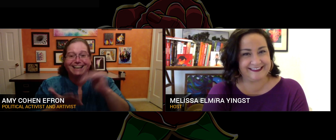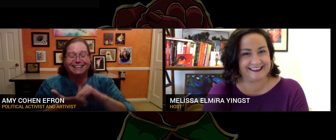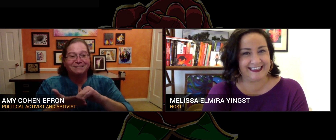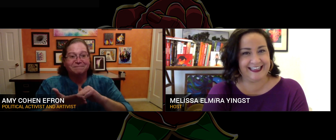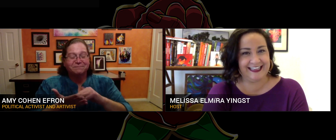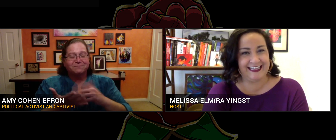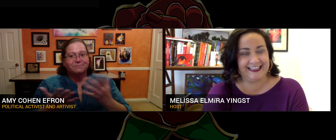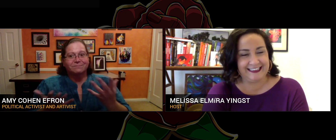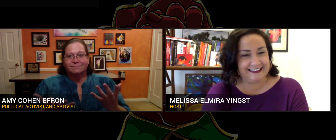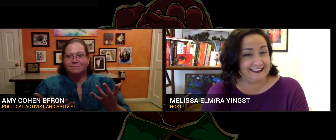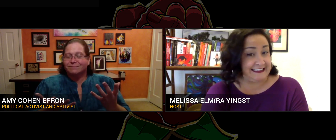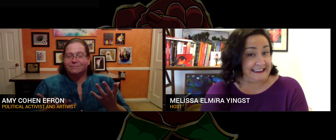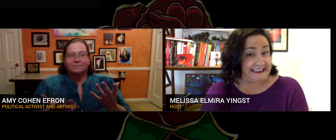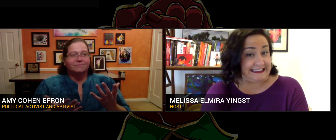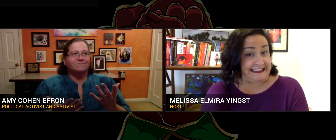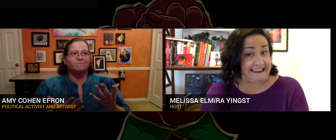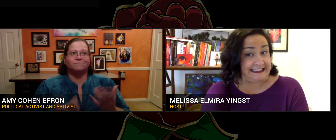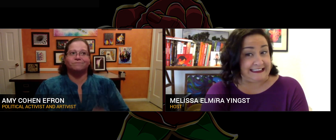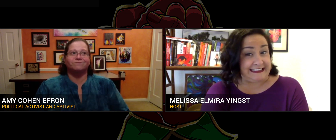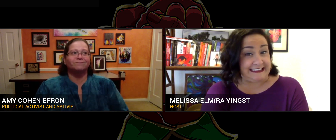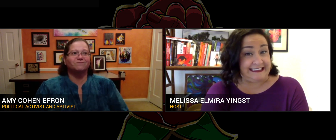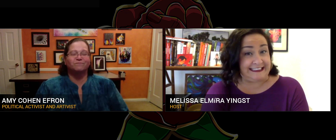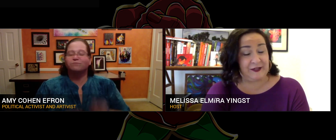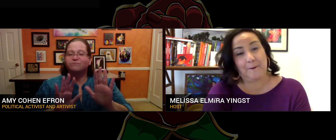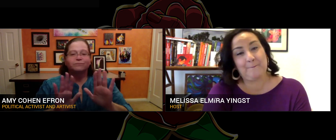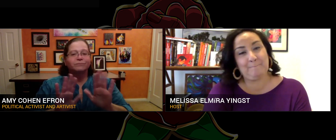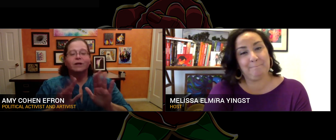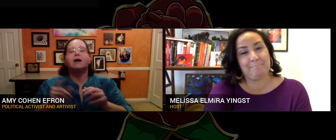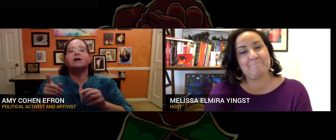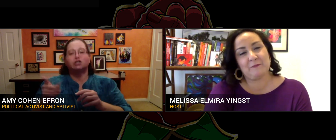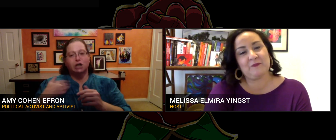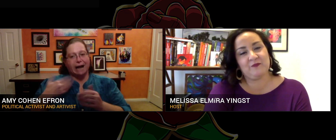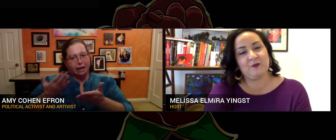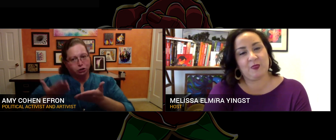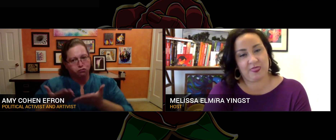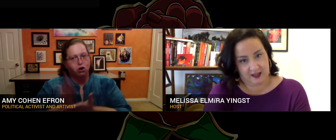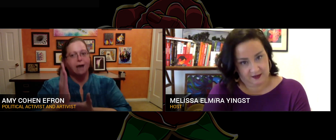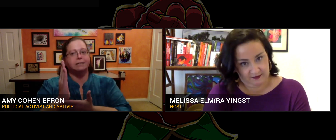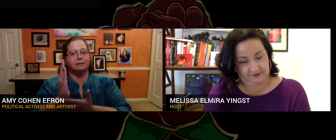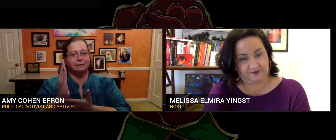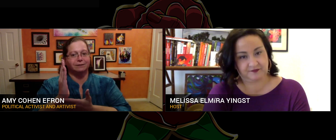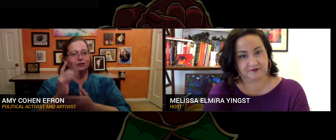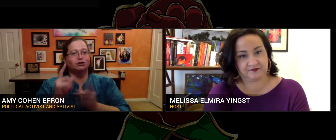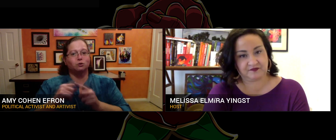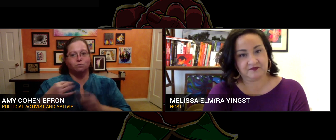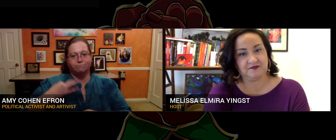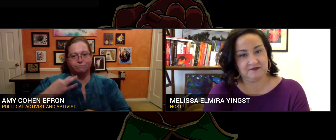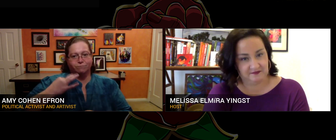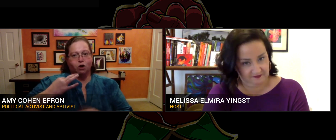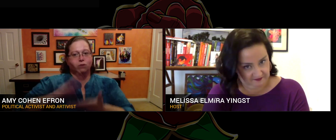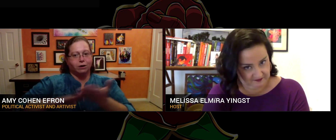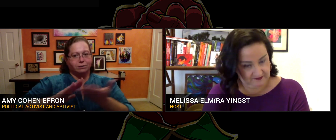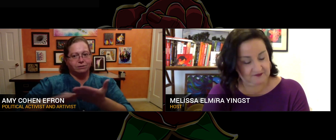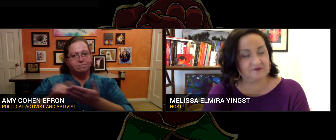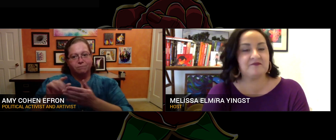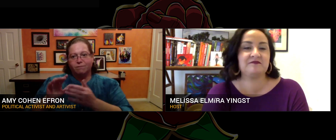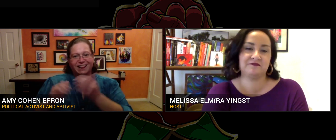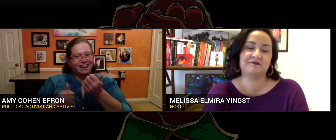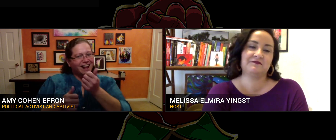And she wants to run again? She has a right to run like any other American can